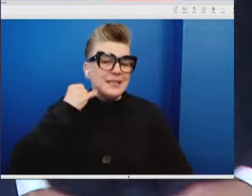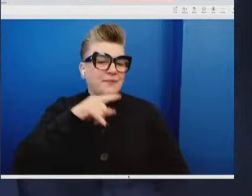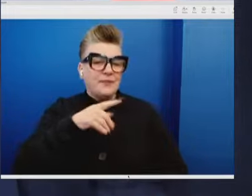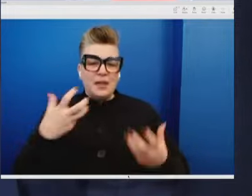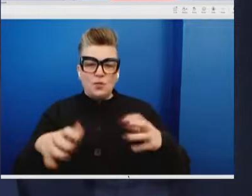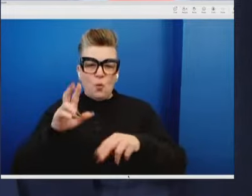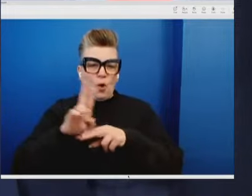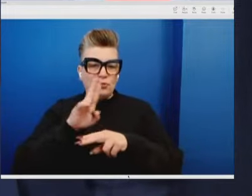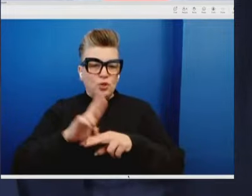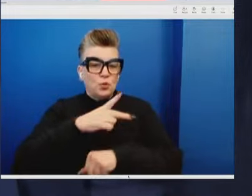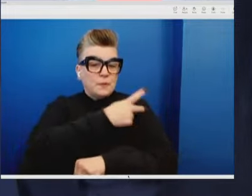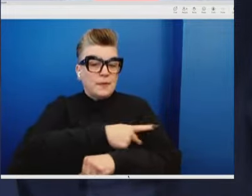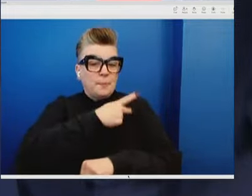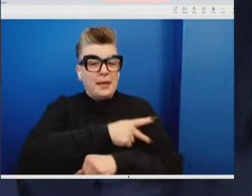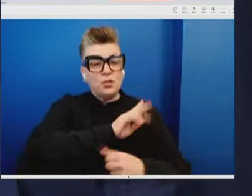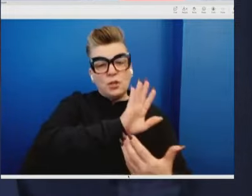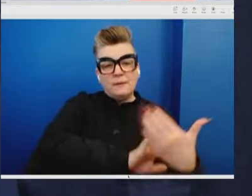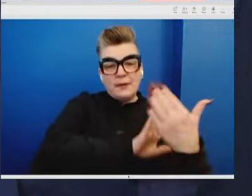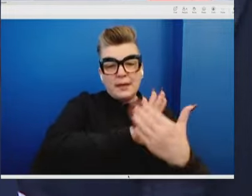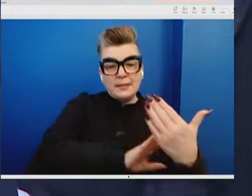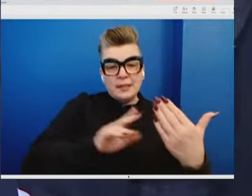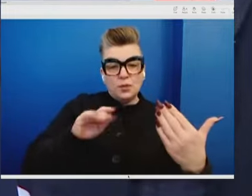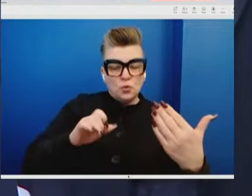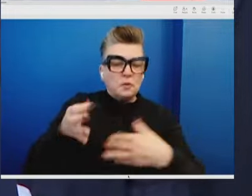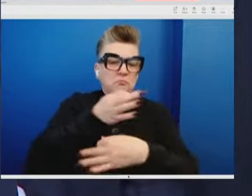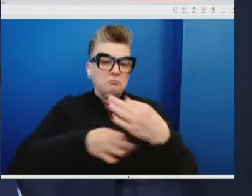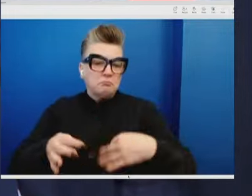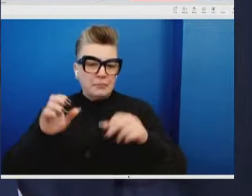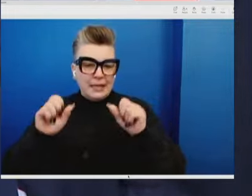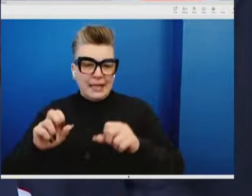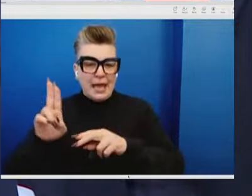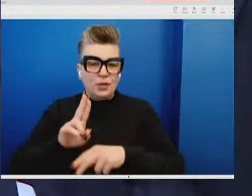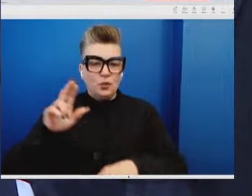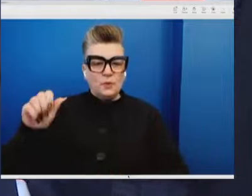they can just use the APIs to get the data. Part of that is income verification. And so